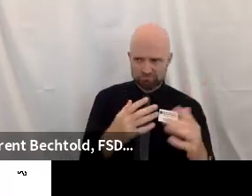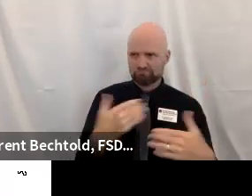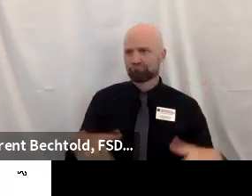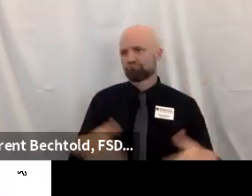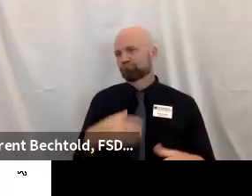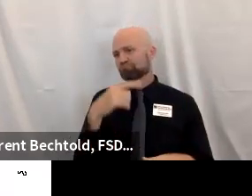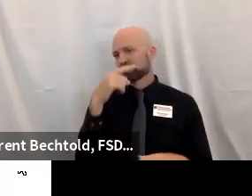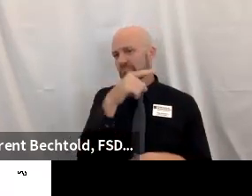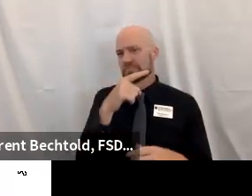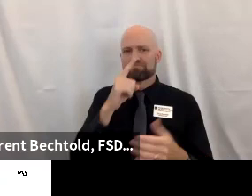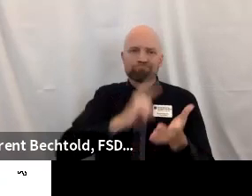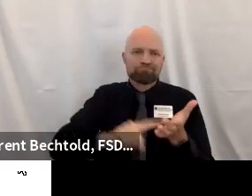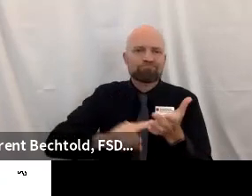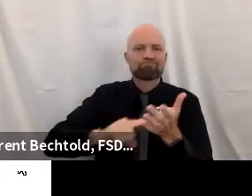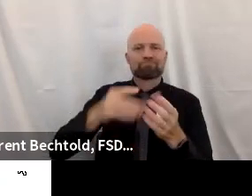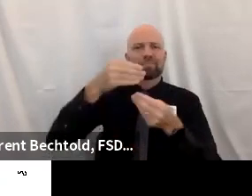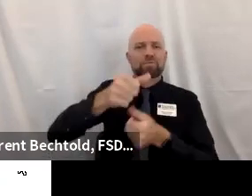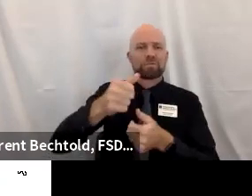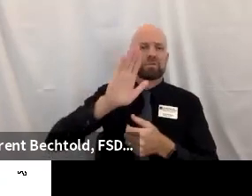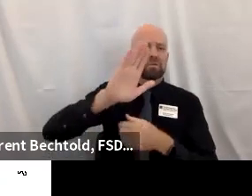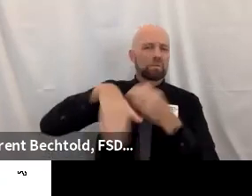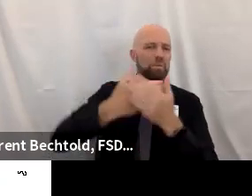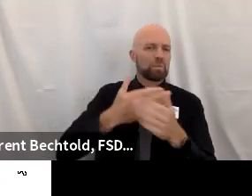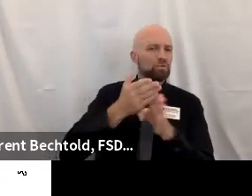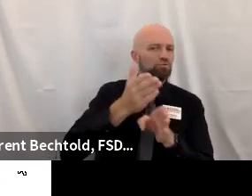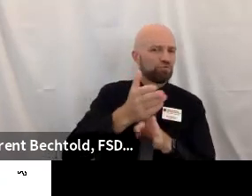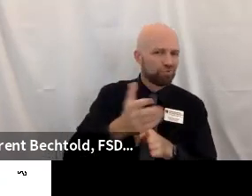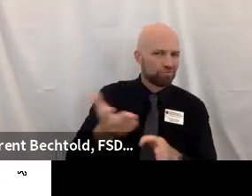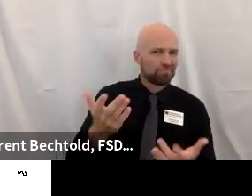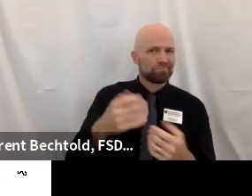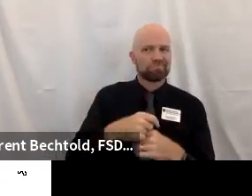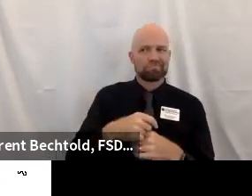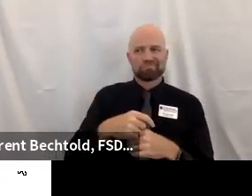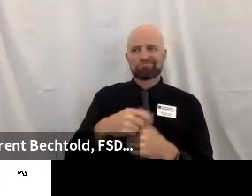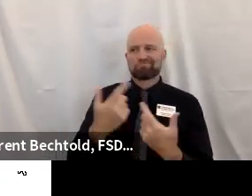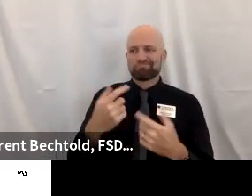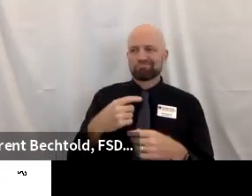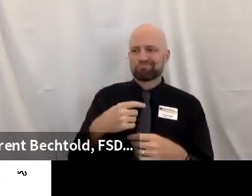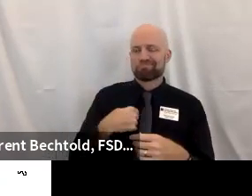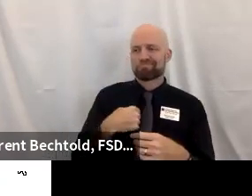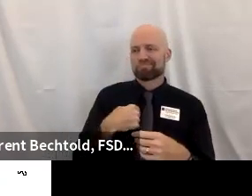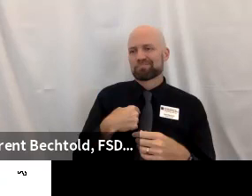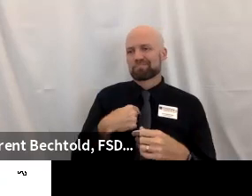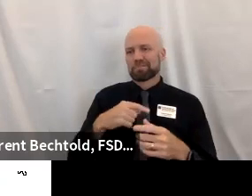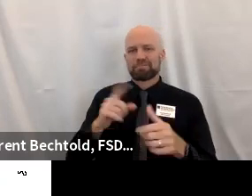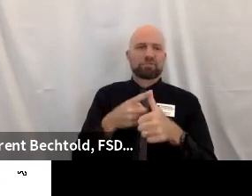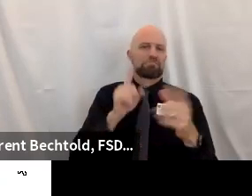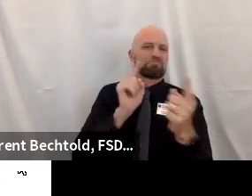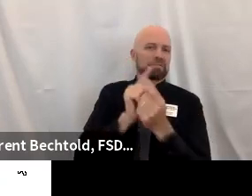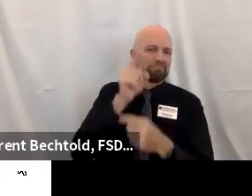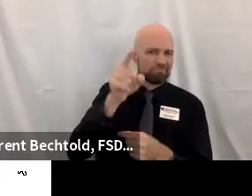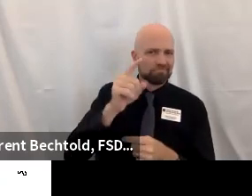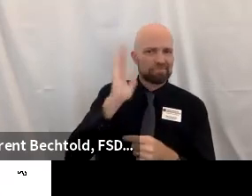definition in 2014. He looked at fluency throughout his whole career.